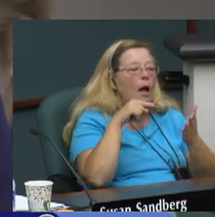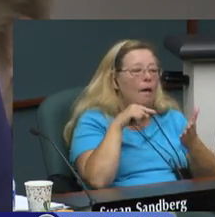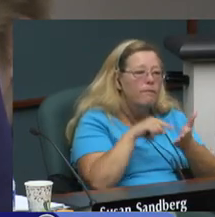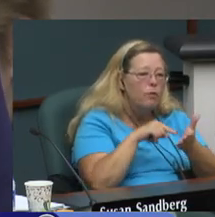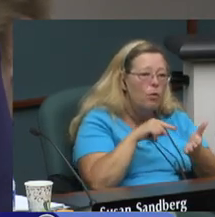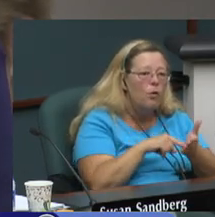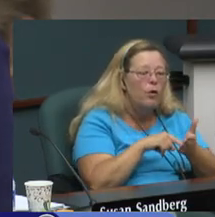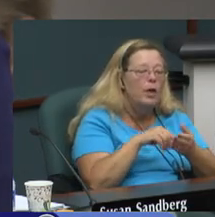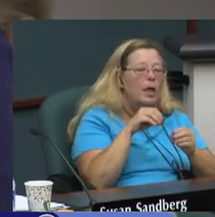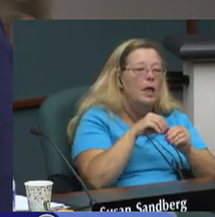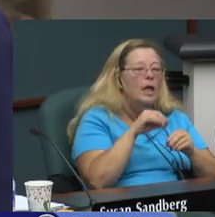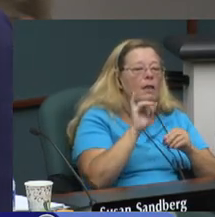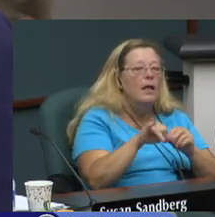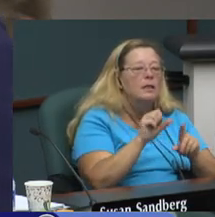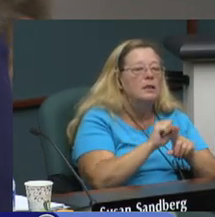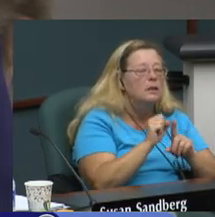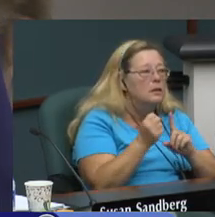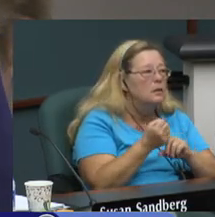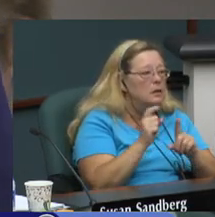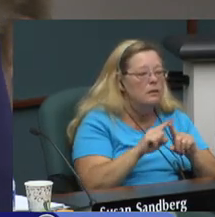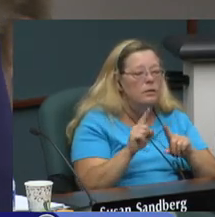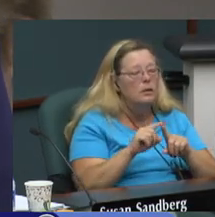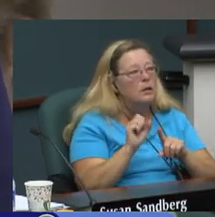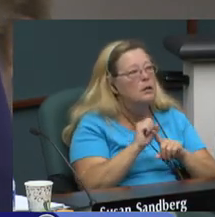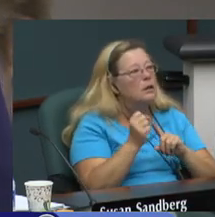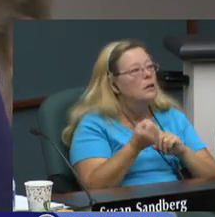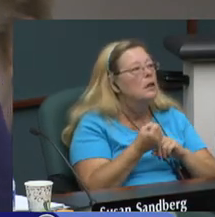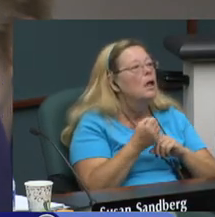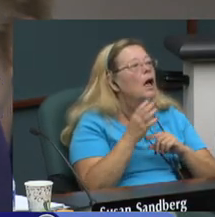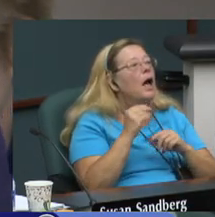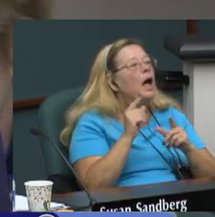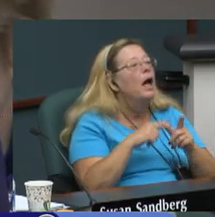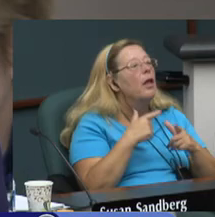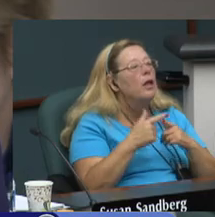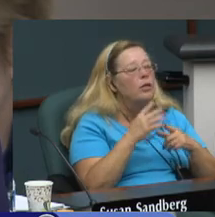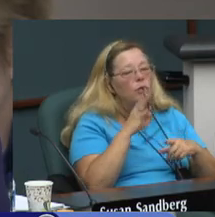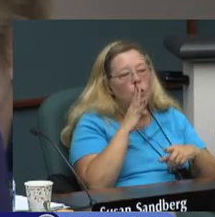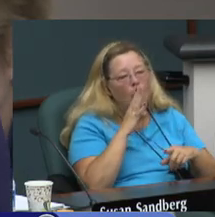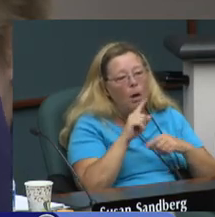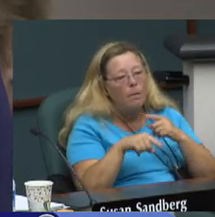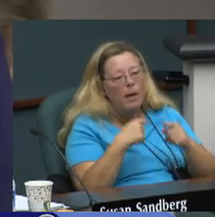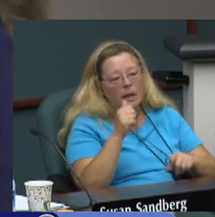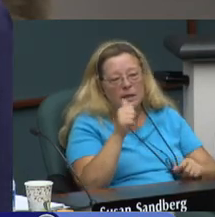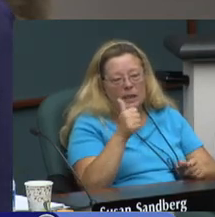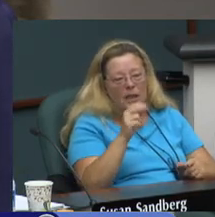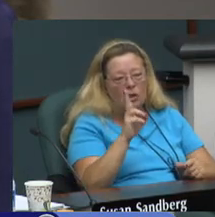and and as a further comment when we're talking about ten units and we're